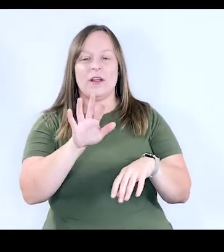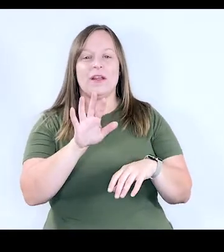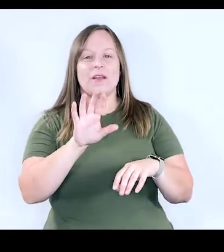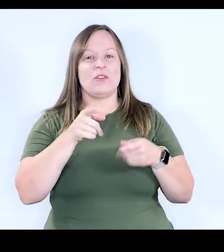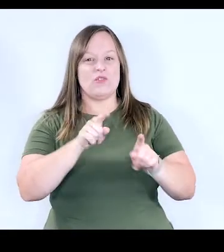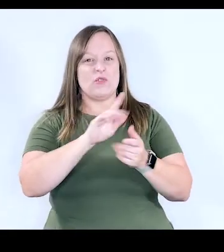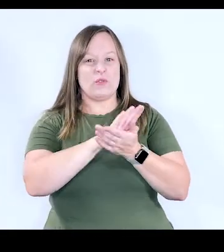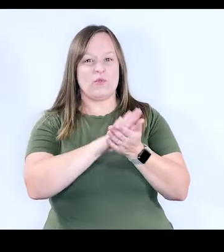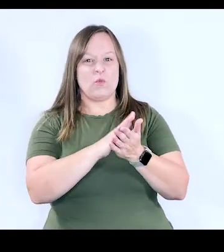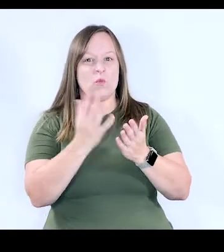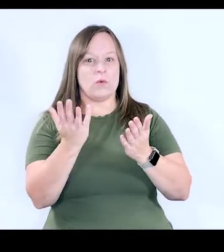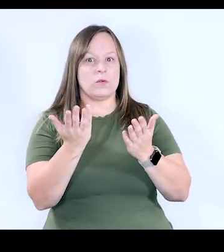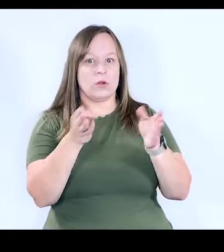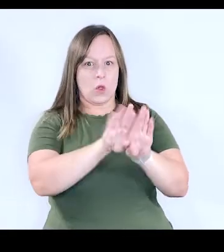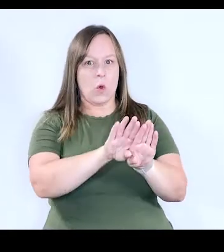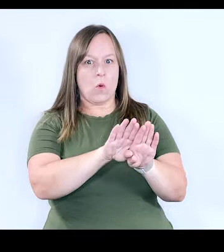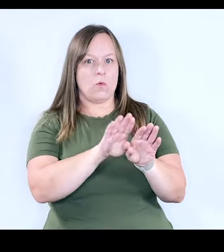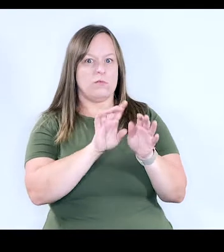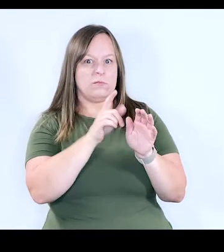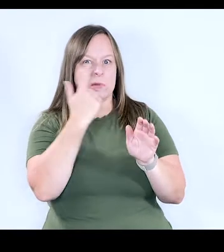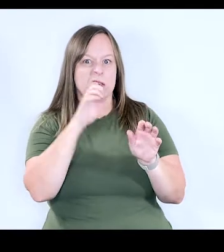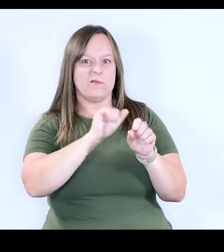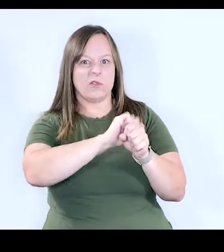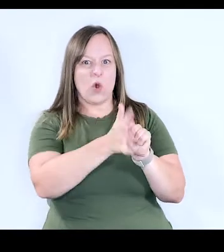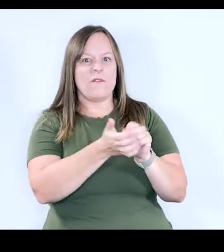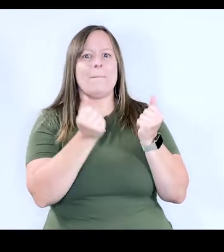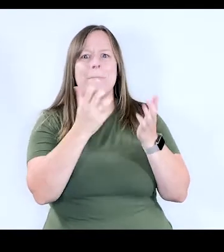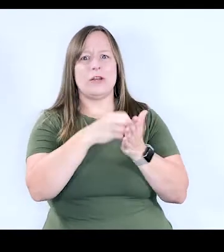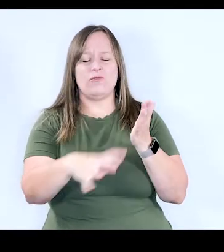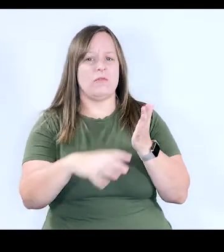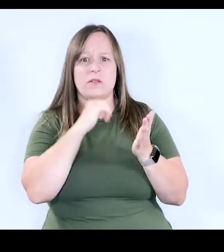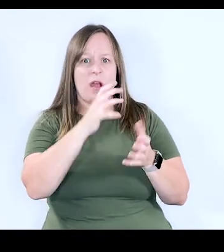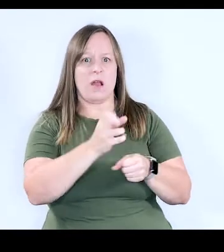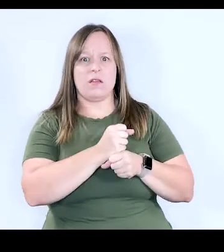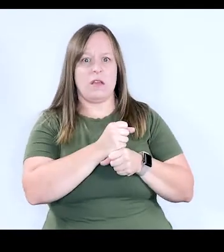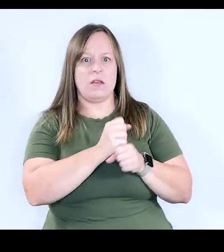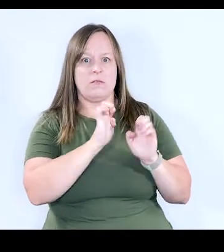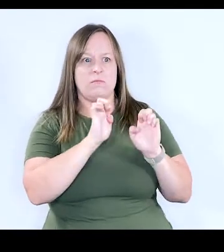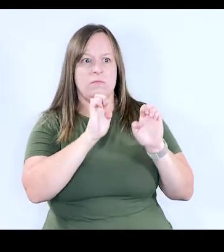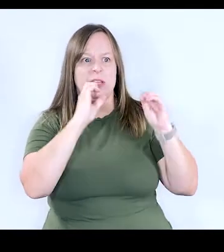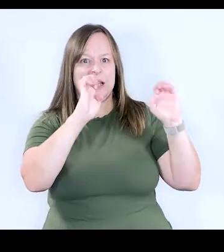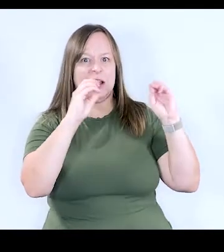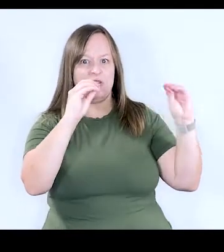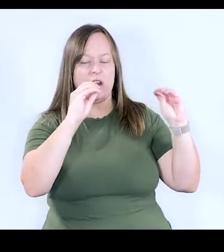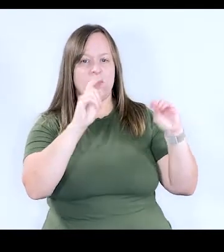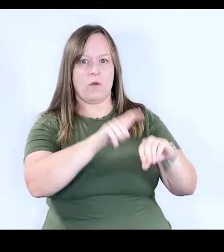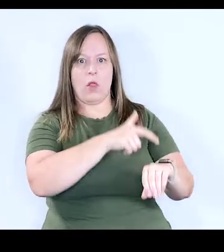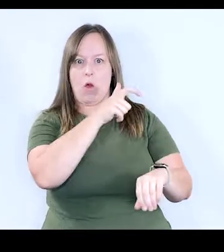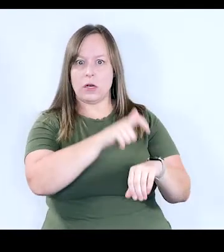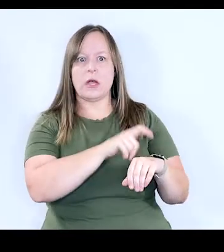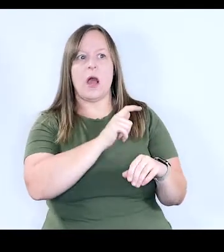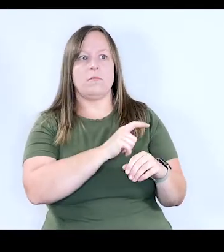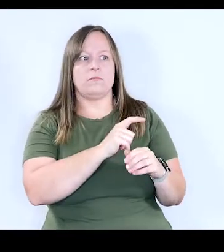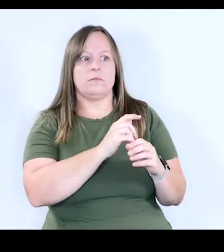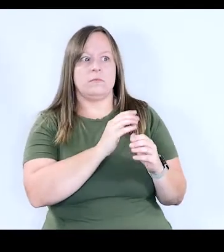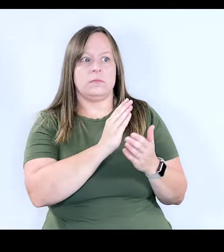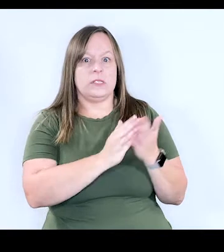during the school shutdowns because of COVID, many students did not receive instruction for long periods, some not at all.